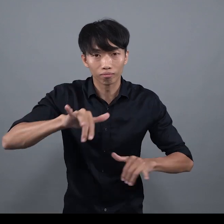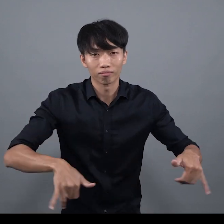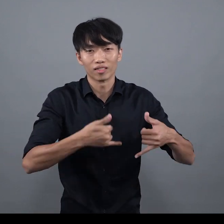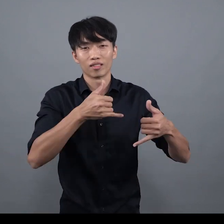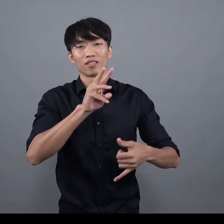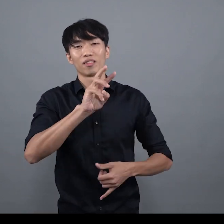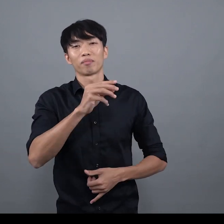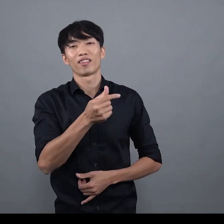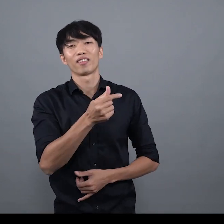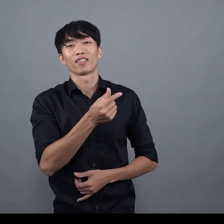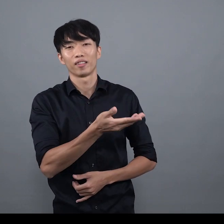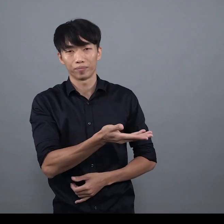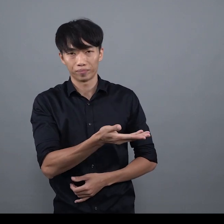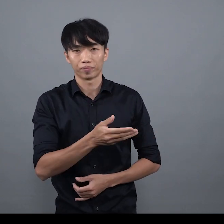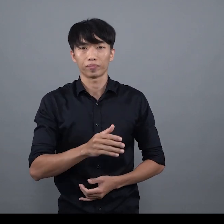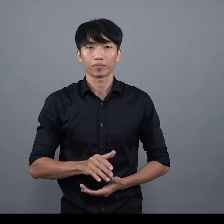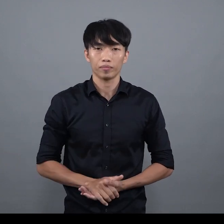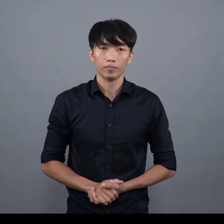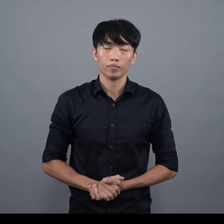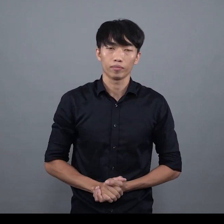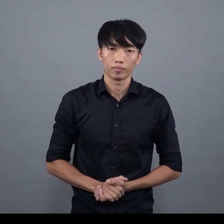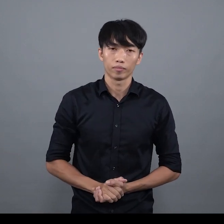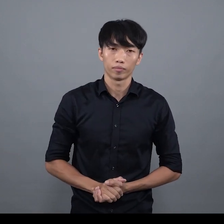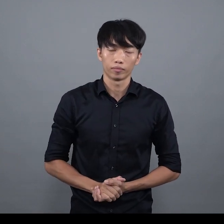And I eventually came across M+